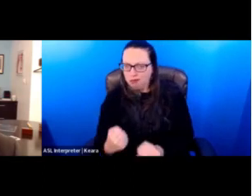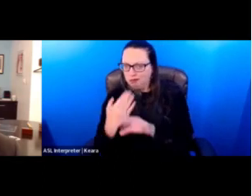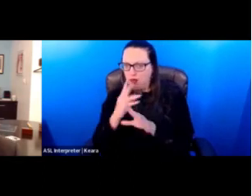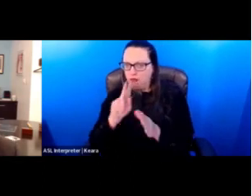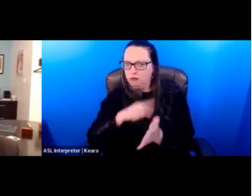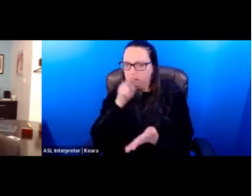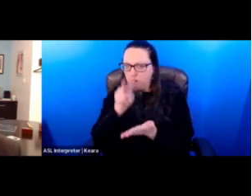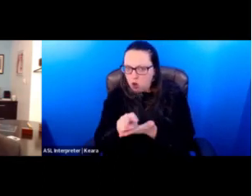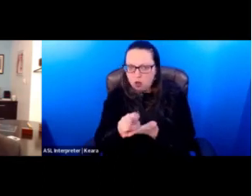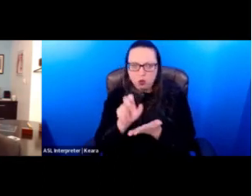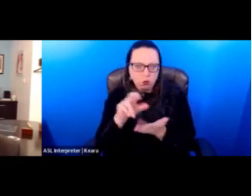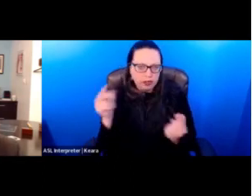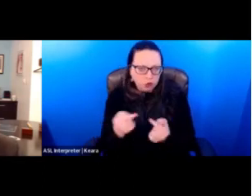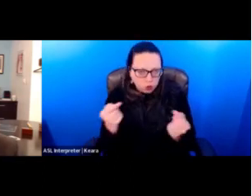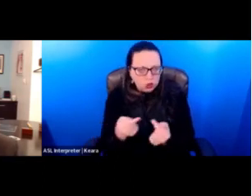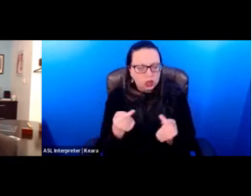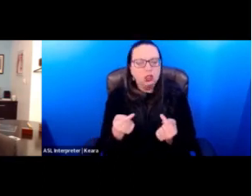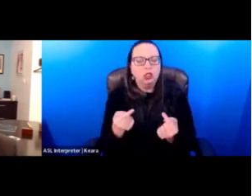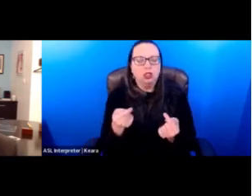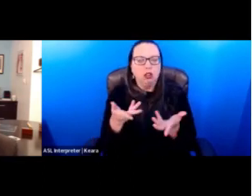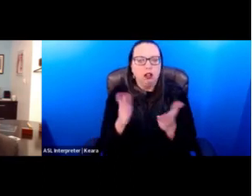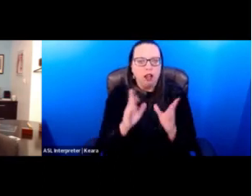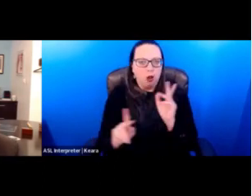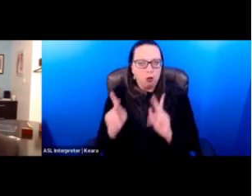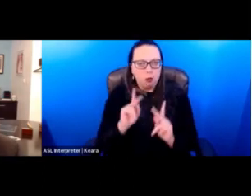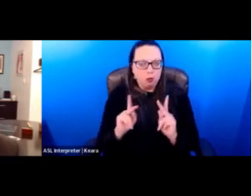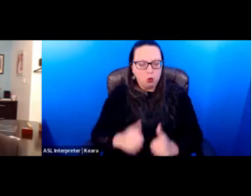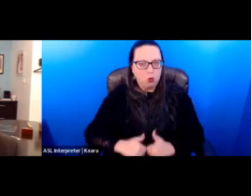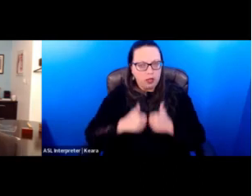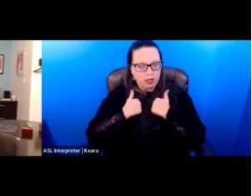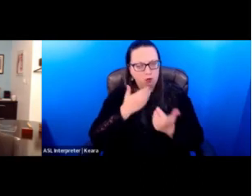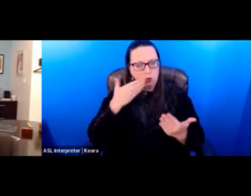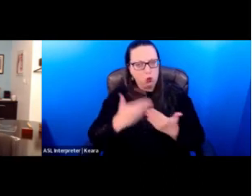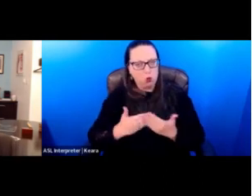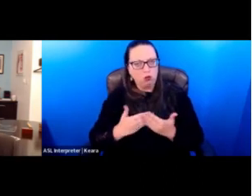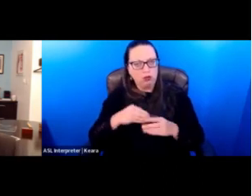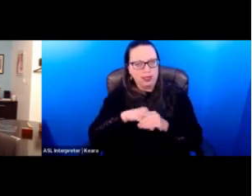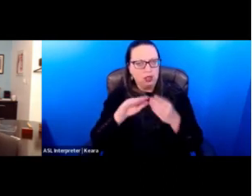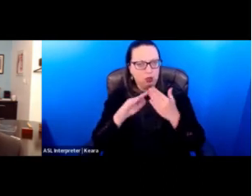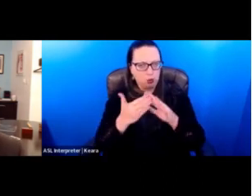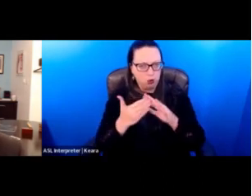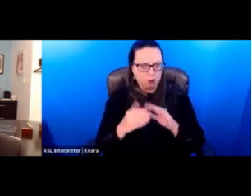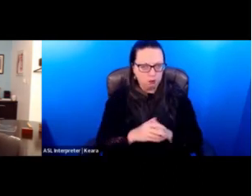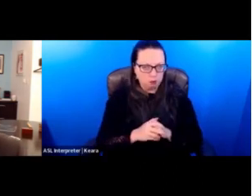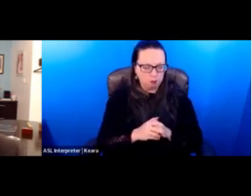allow individuals to live a productive life in the community. As you see on the right side of the slide, where I